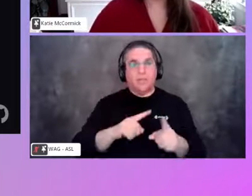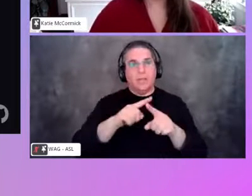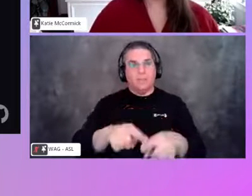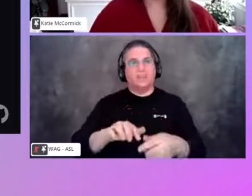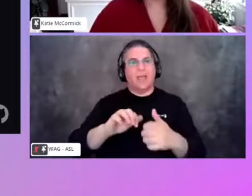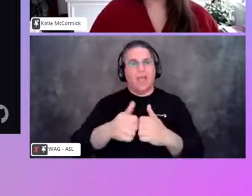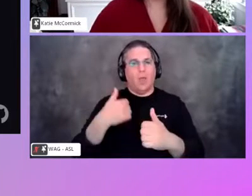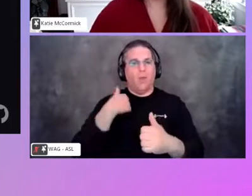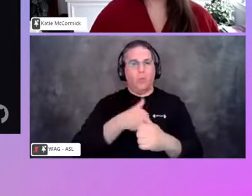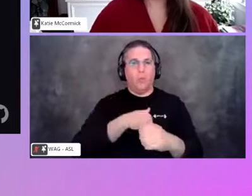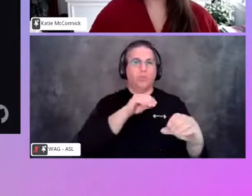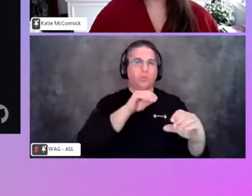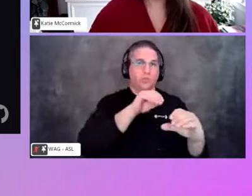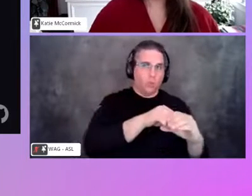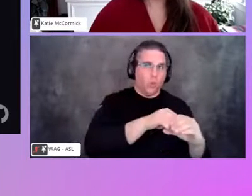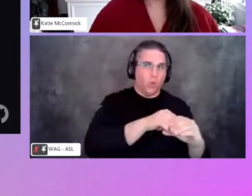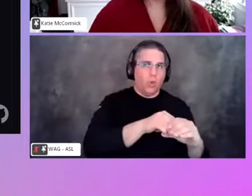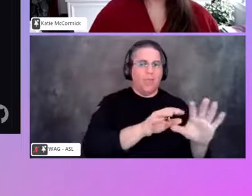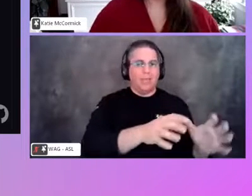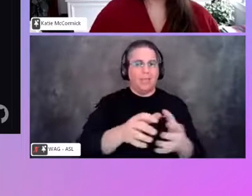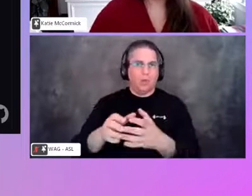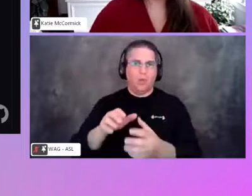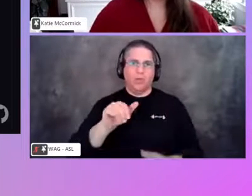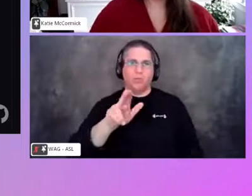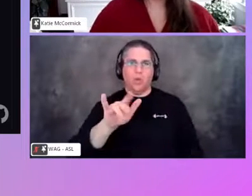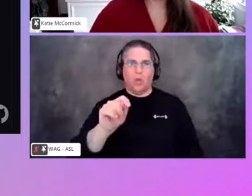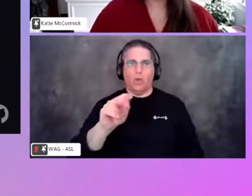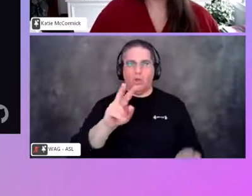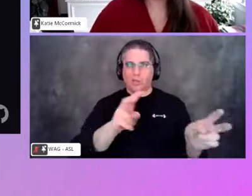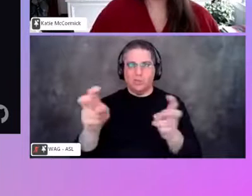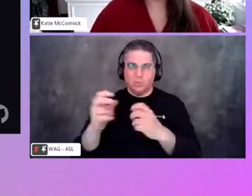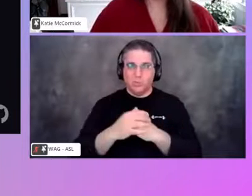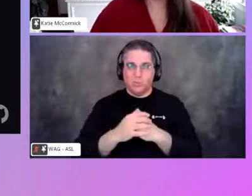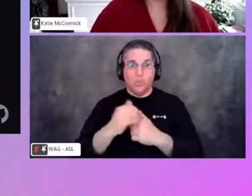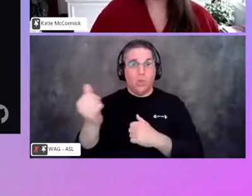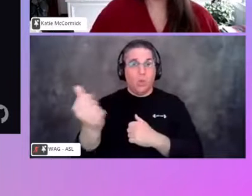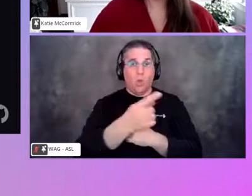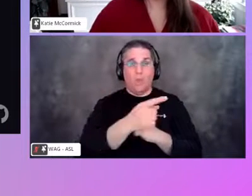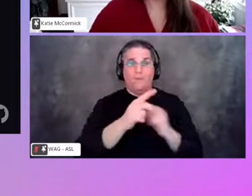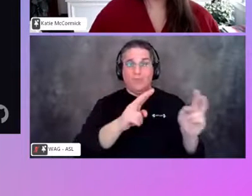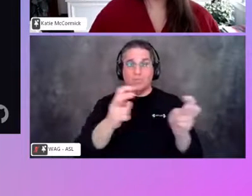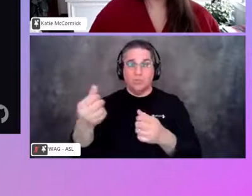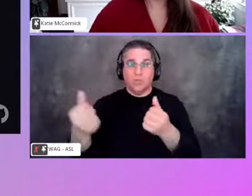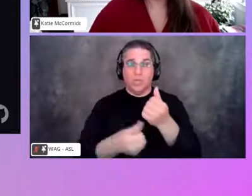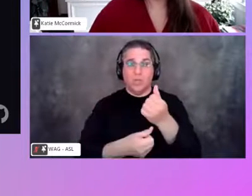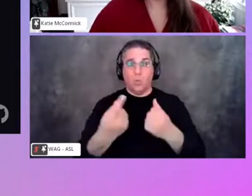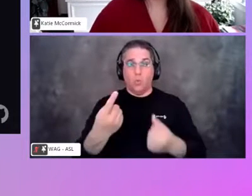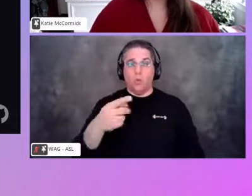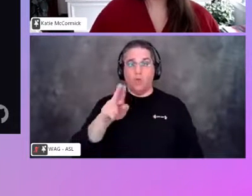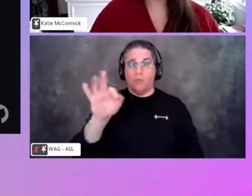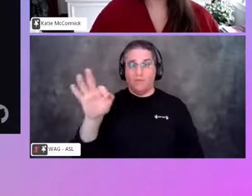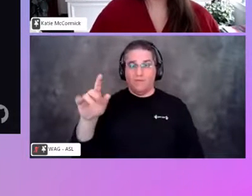severity pyramid [Kendall Gassner] So we're based we're able to track this on the information based audit issue.